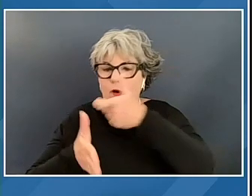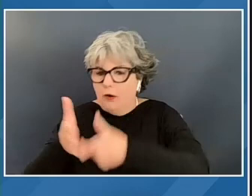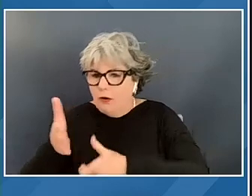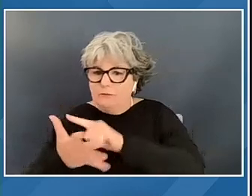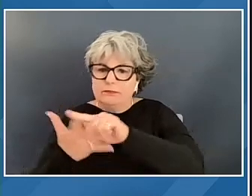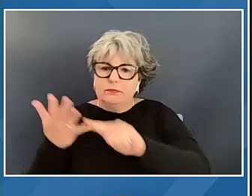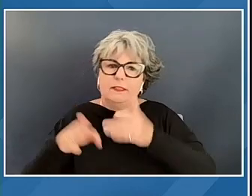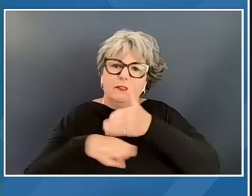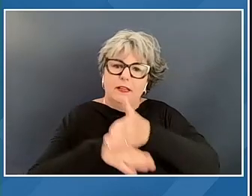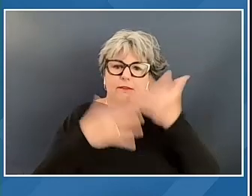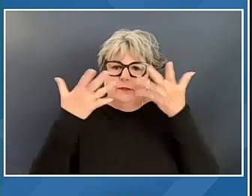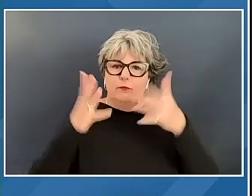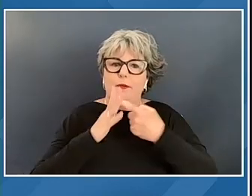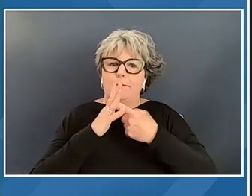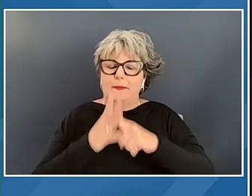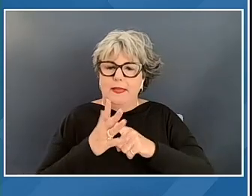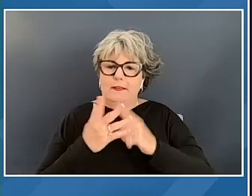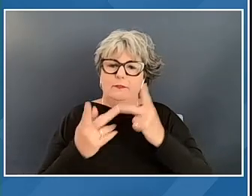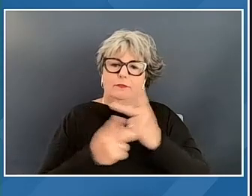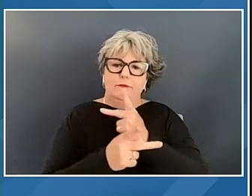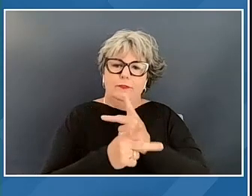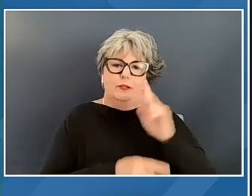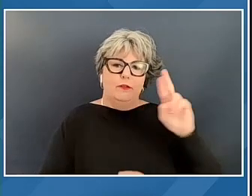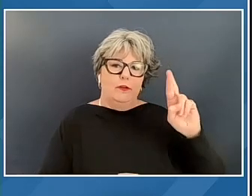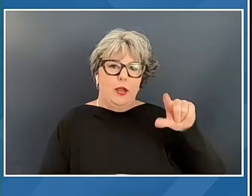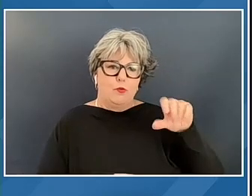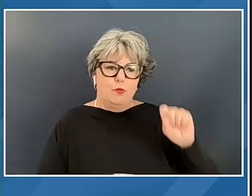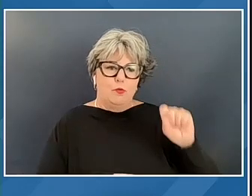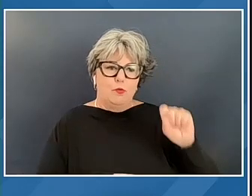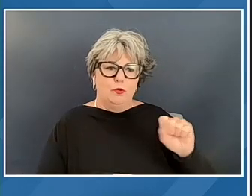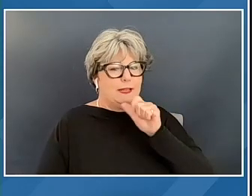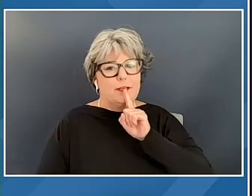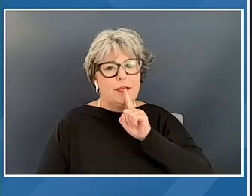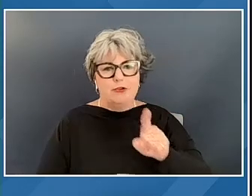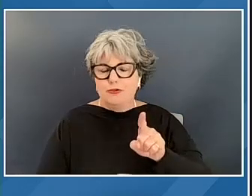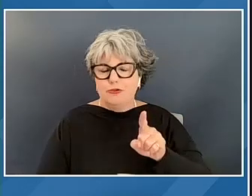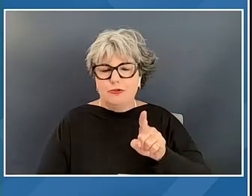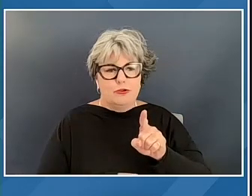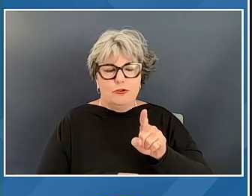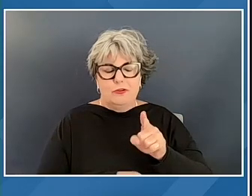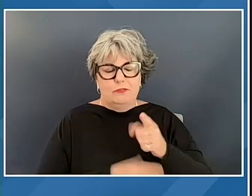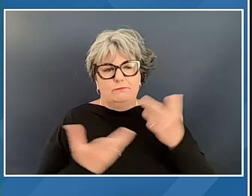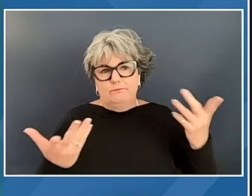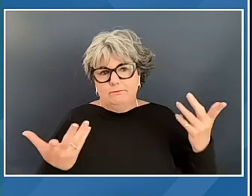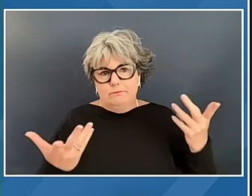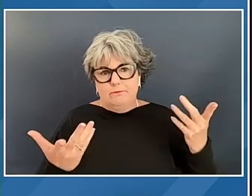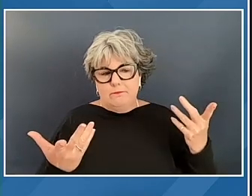started to formulate rules. So I'm not sure that we can go as far as what you're asking, Vincent.